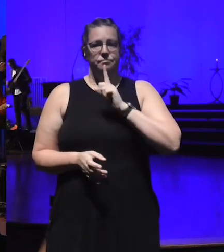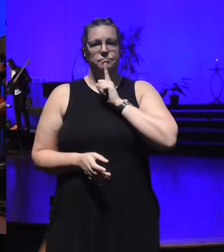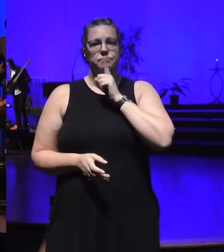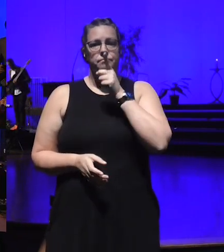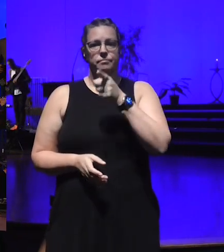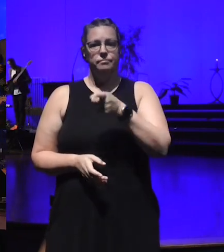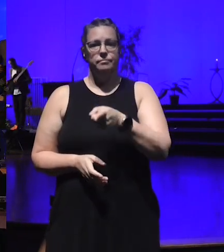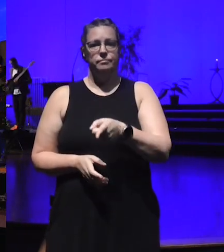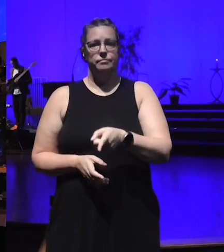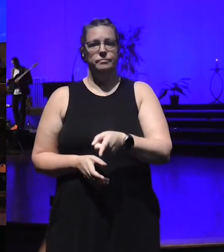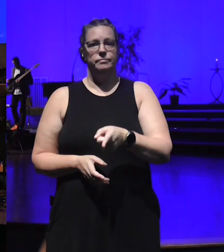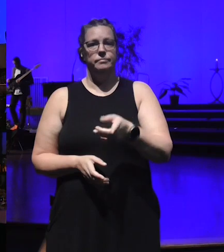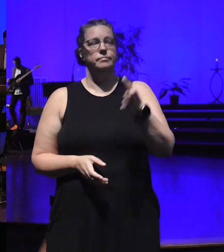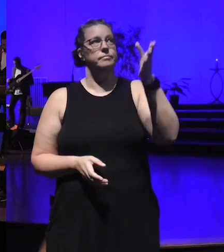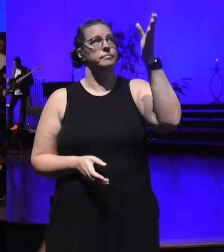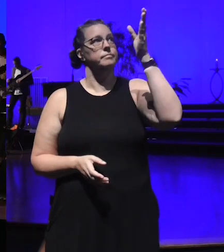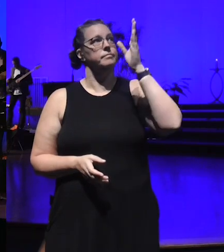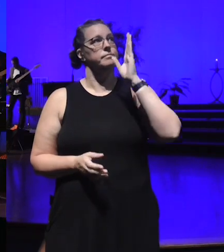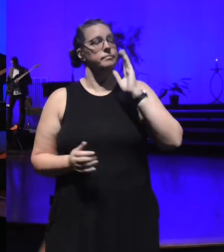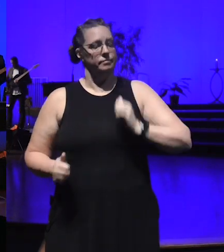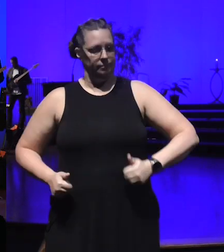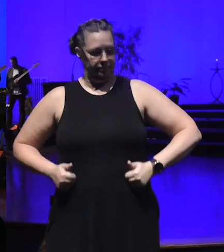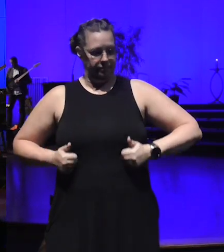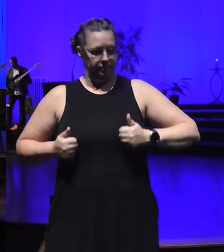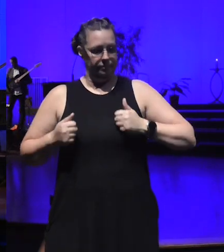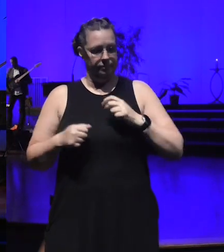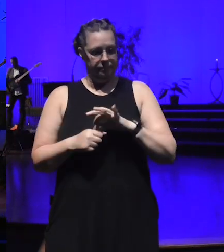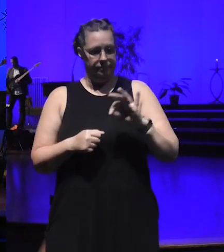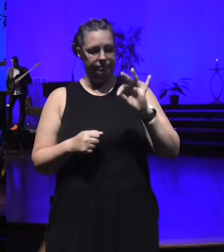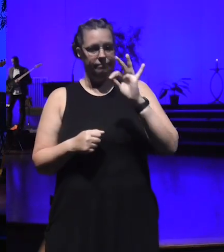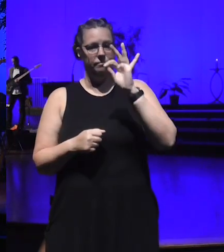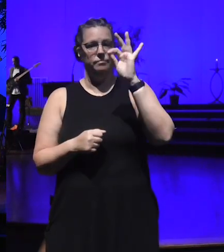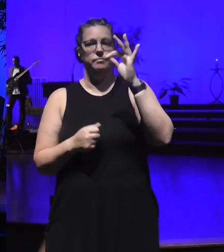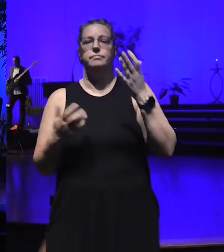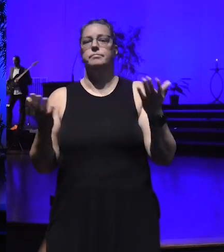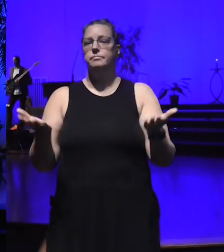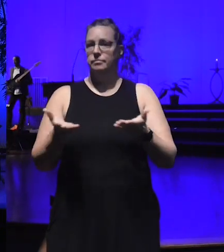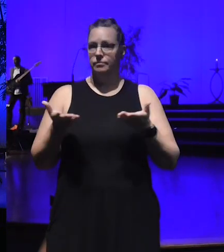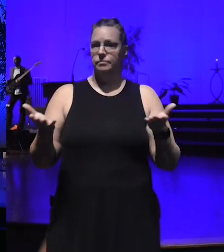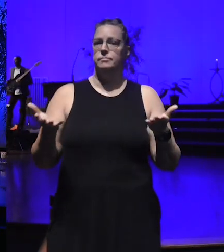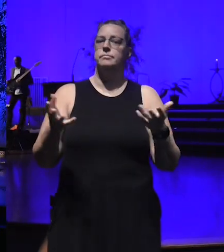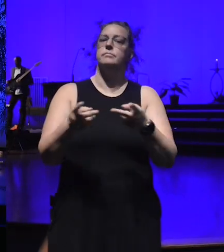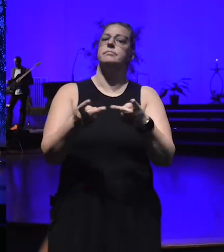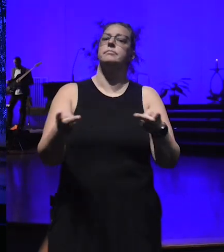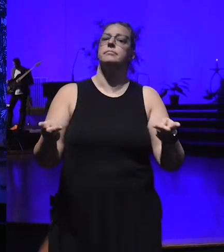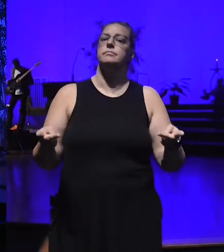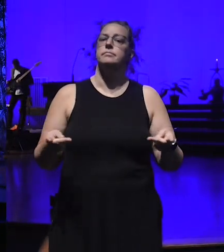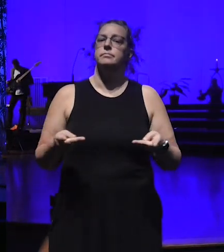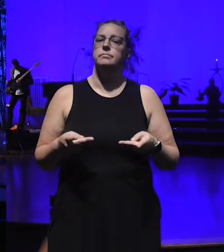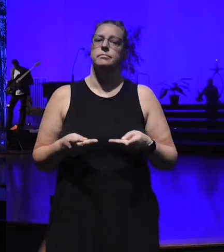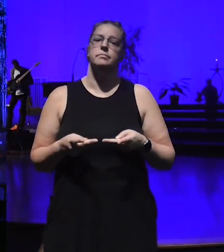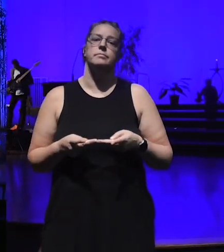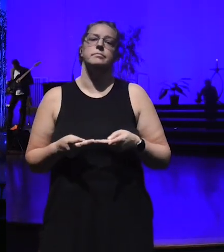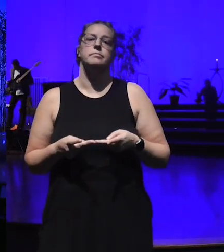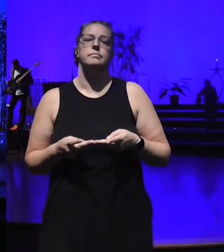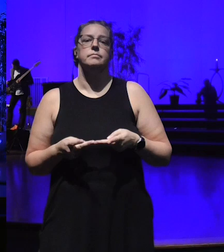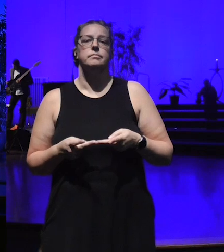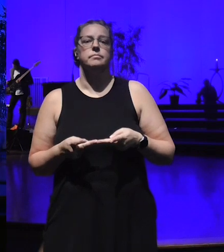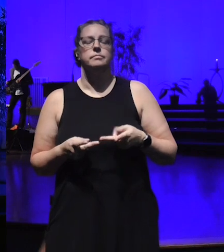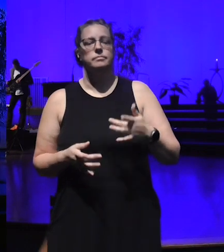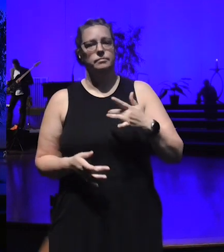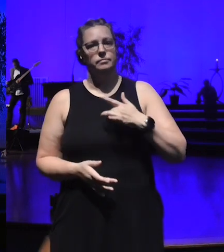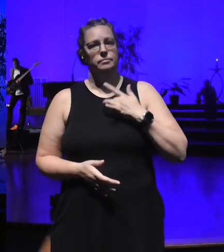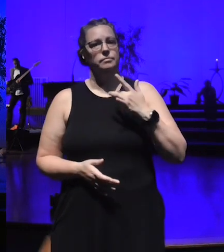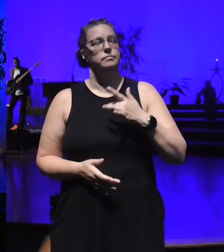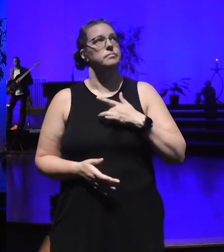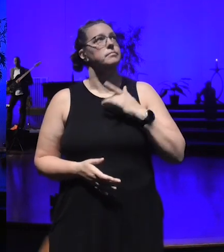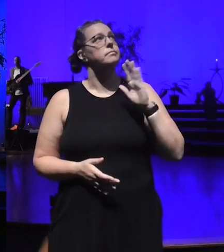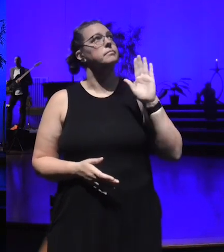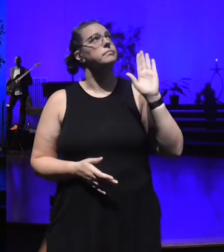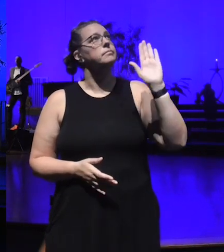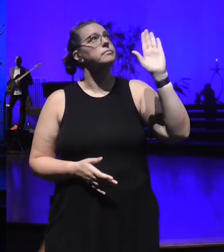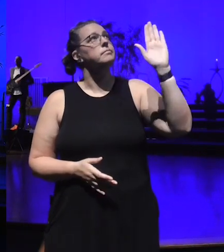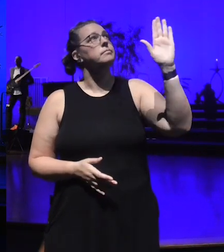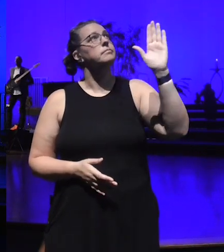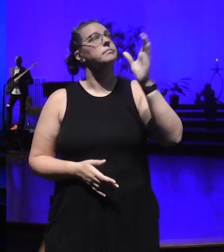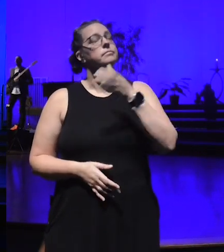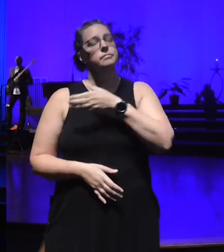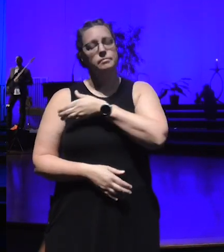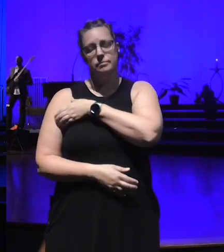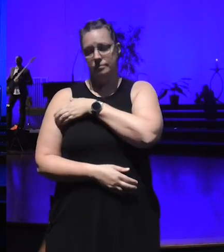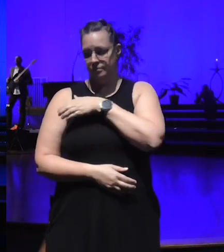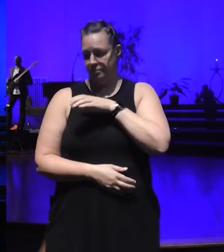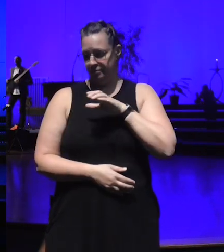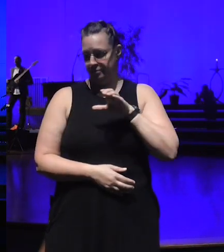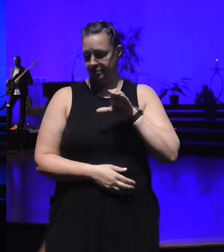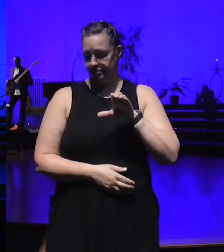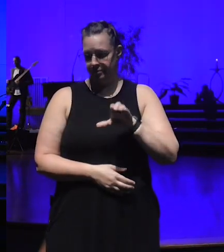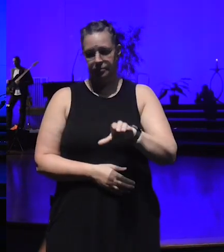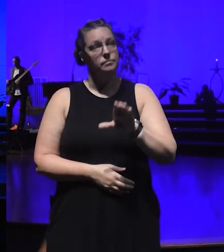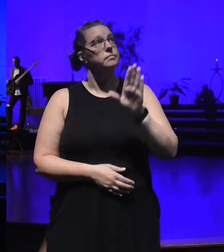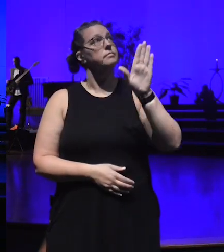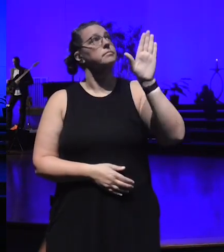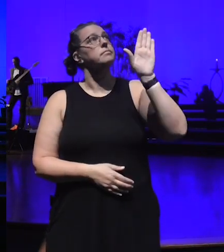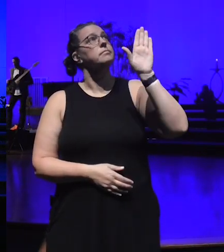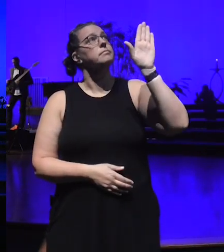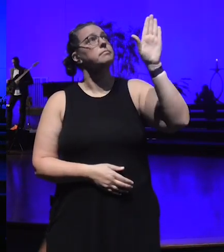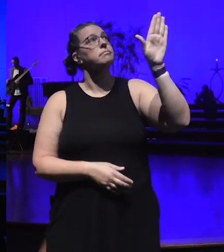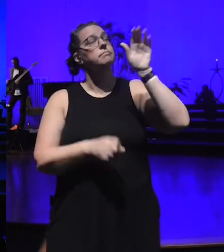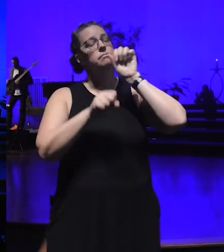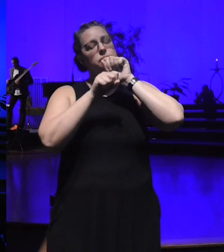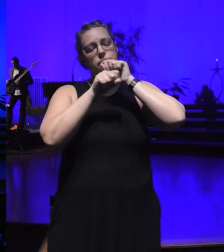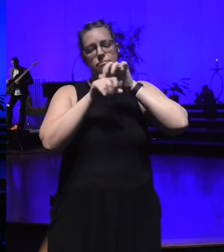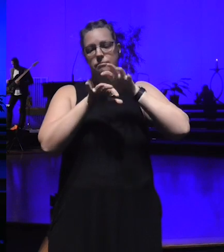surely the presence of God is in this place I can feel the mighty power and the